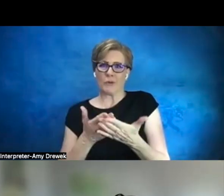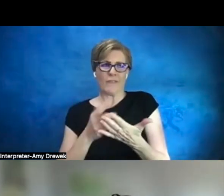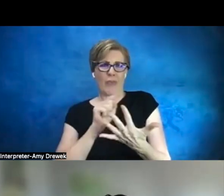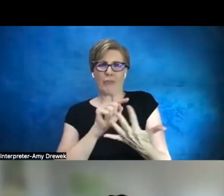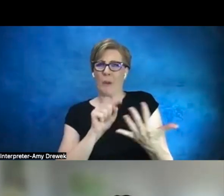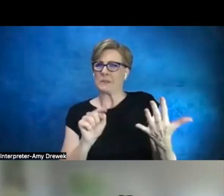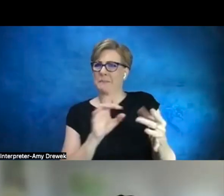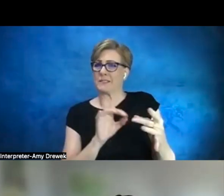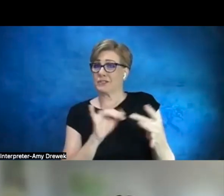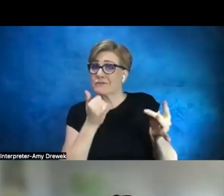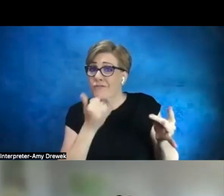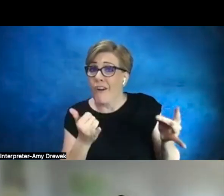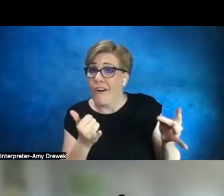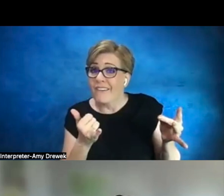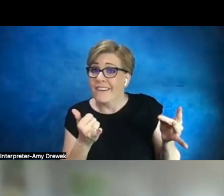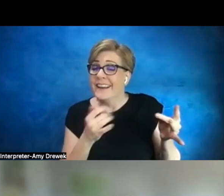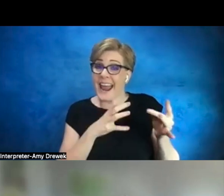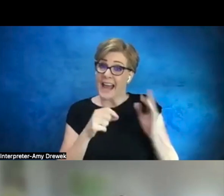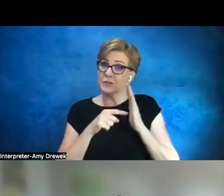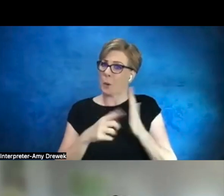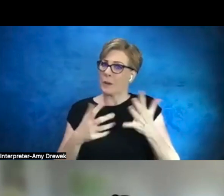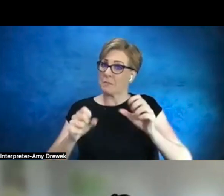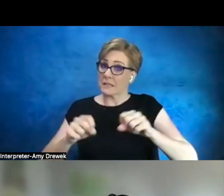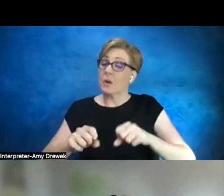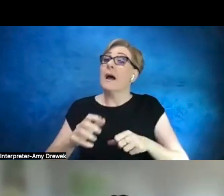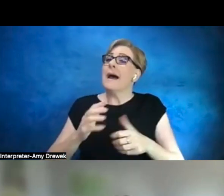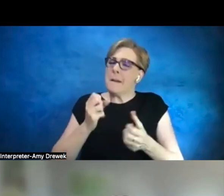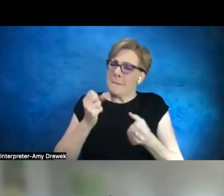And I think a lot of young people come in knowing what is possible, but needing that